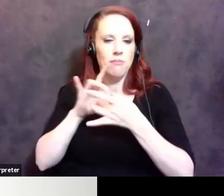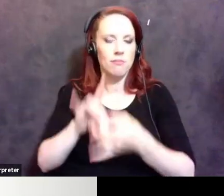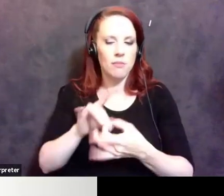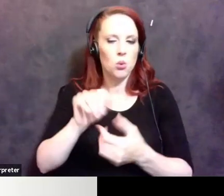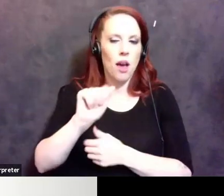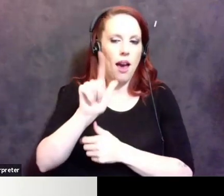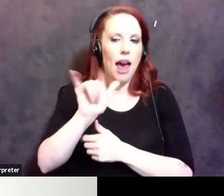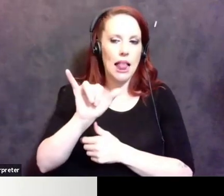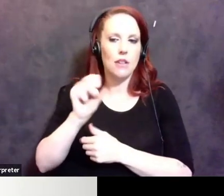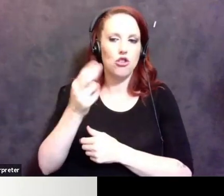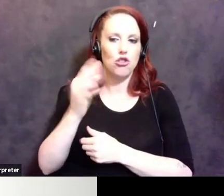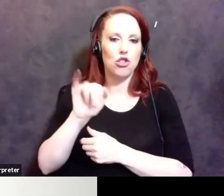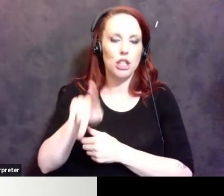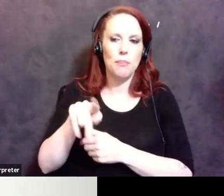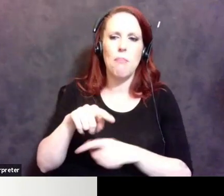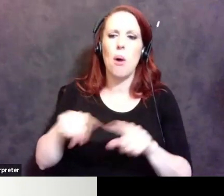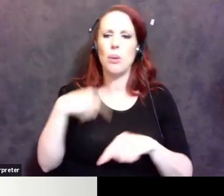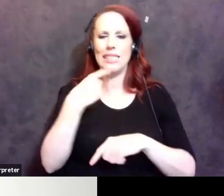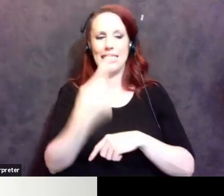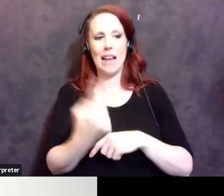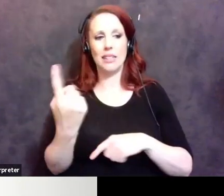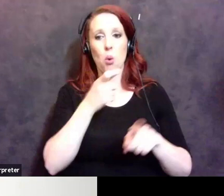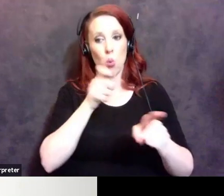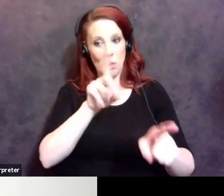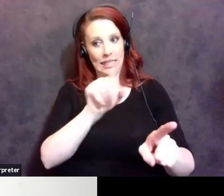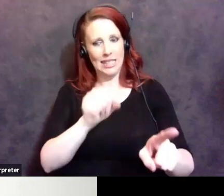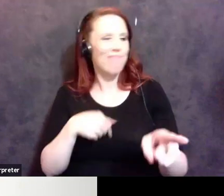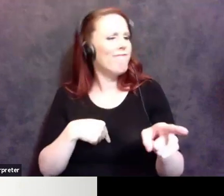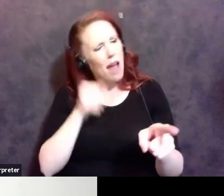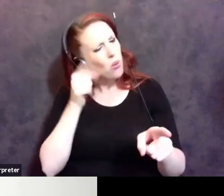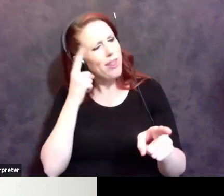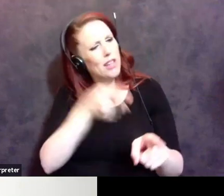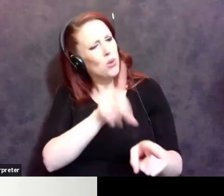when we tell a disabled person that we don't consider them to be disabled, what it is doing